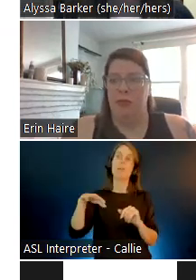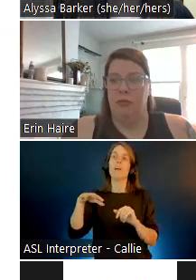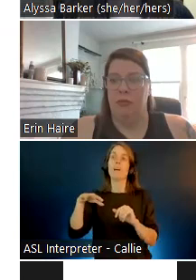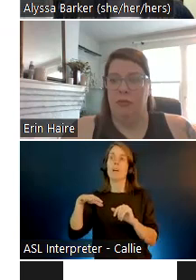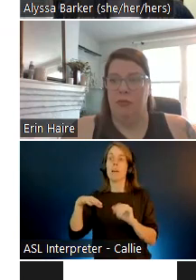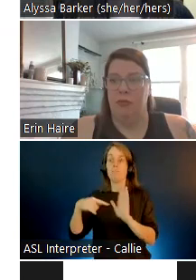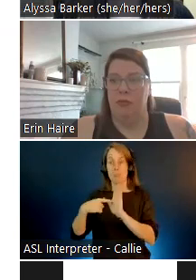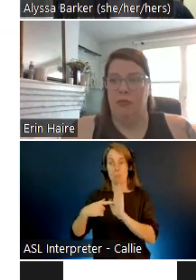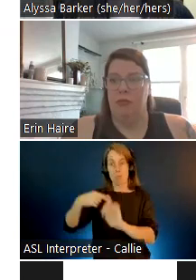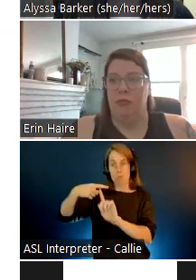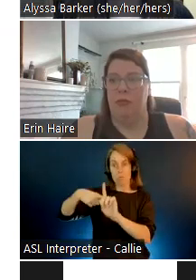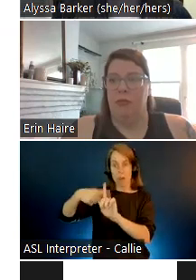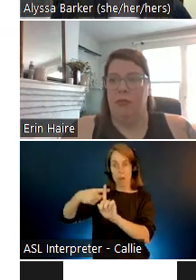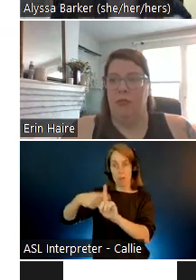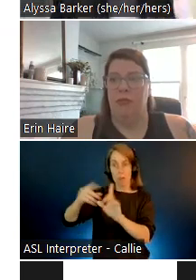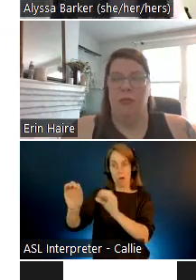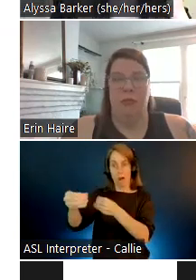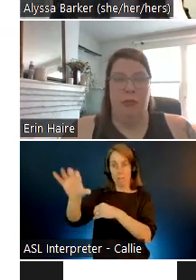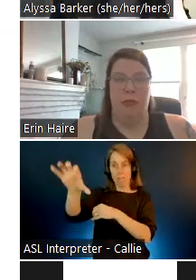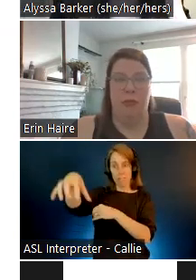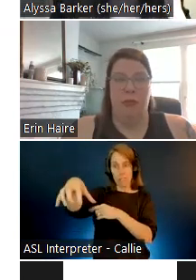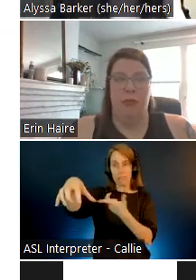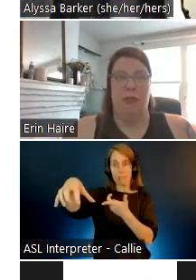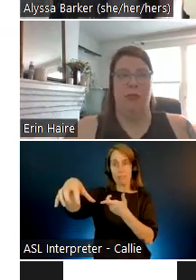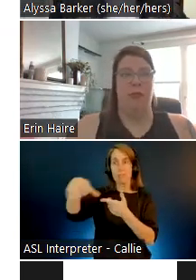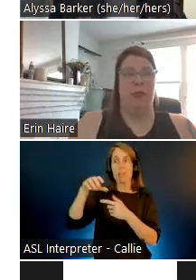for the tenant to receive certain services